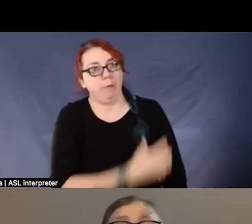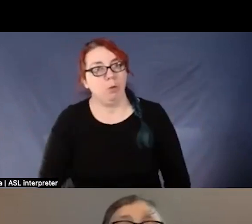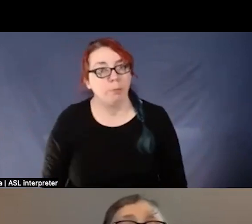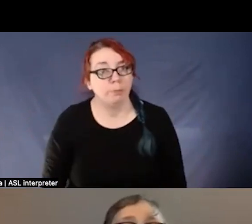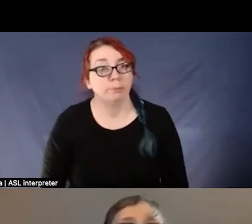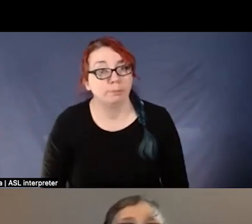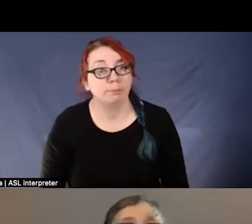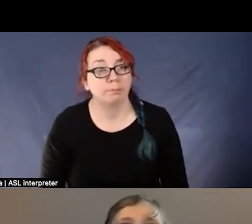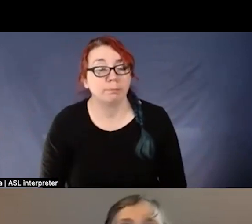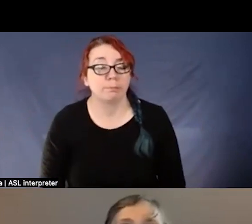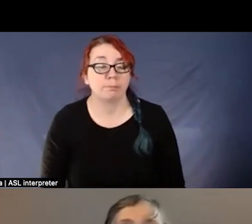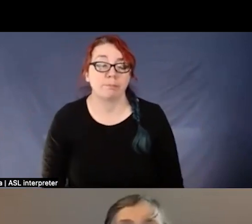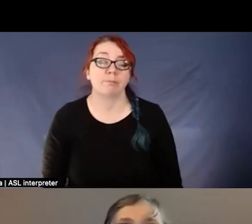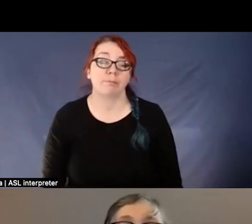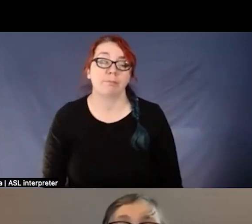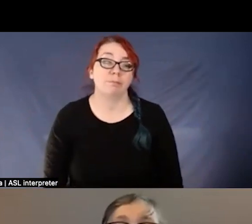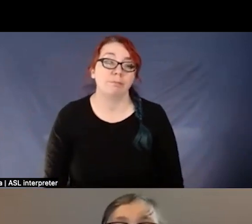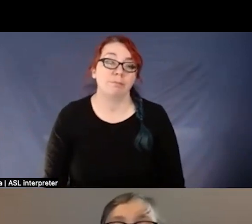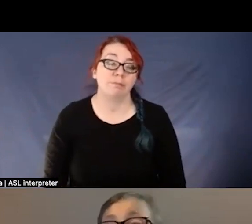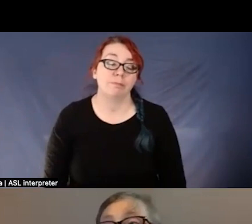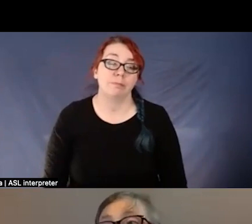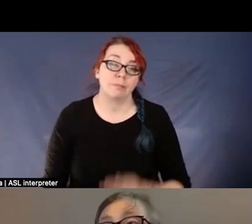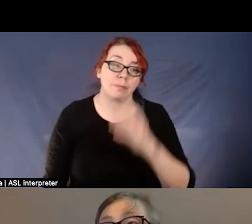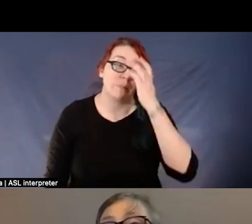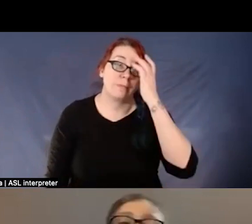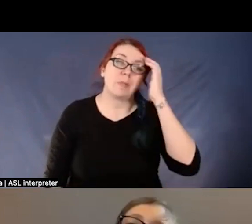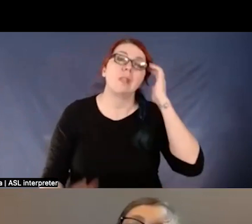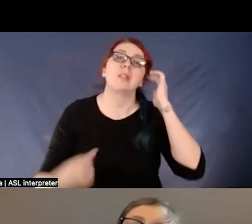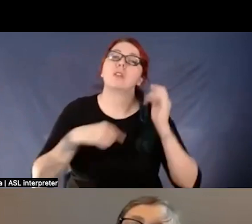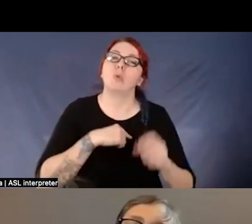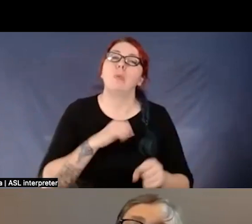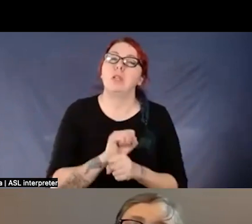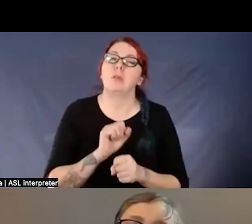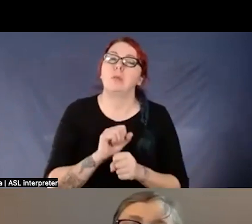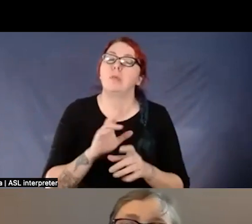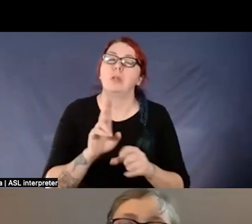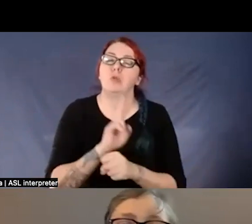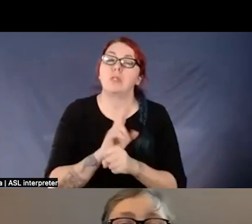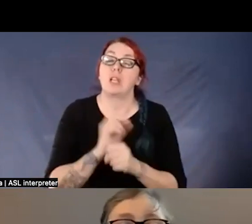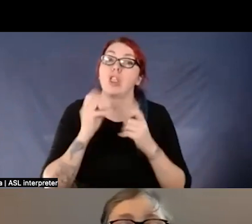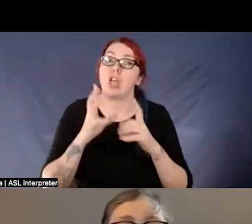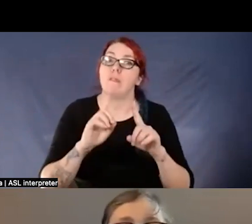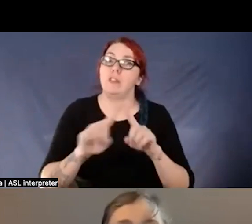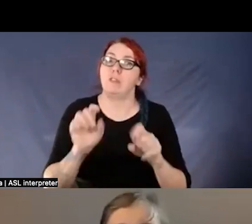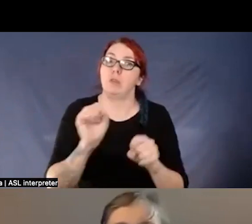So we use a lot of workflows. Lauren, can you go back one slide? I'm sorry for this. One slide, two